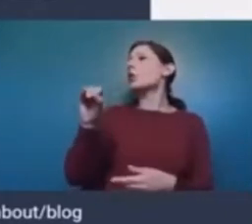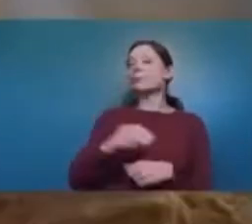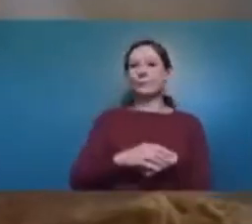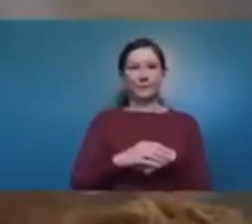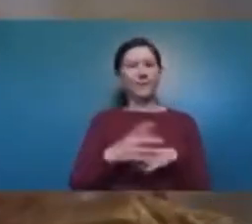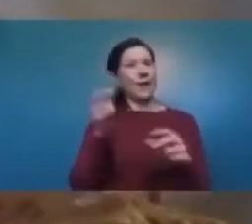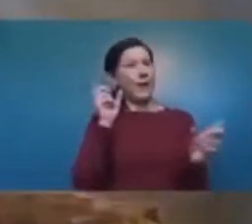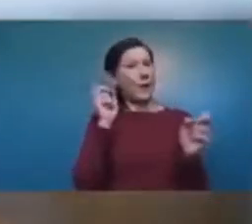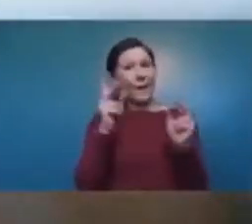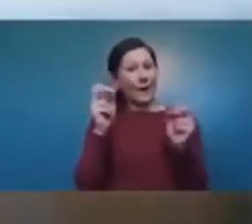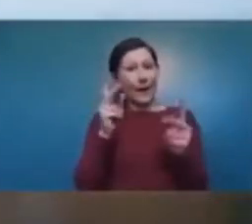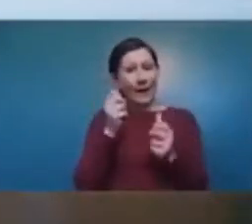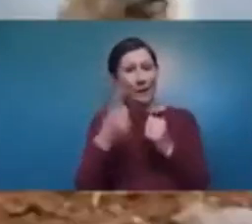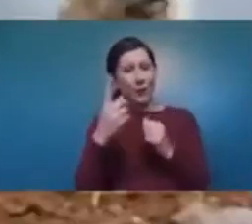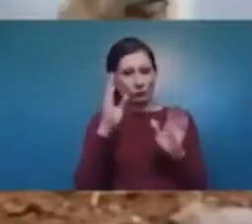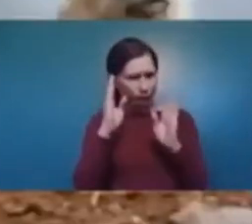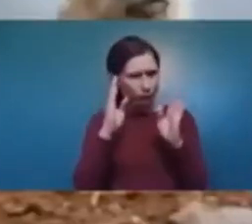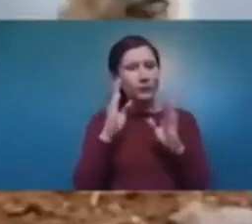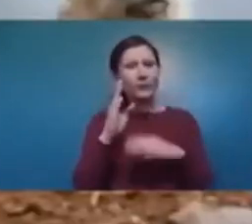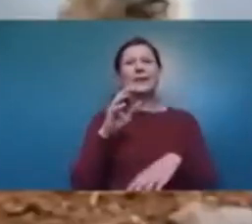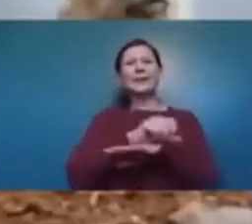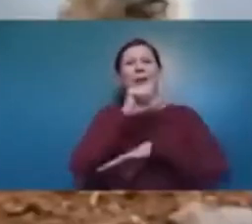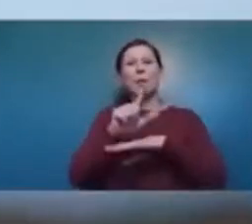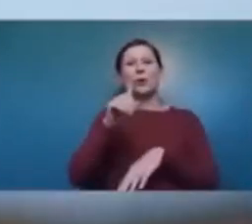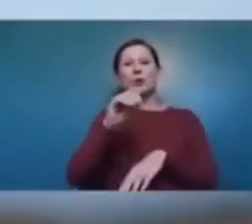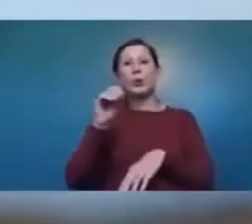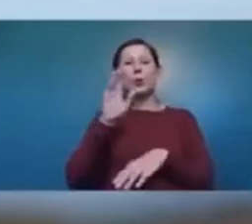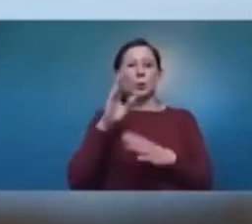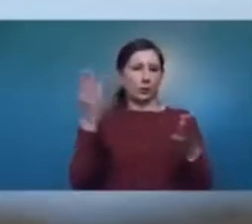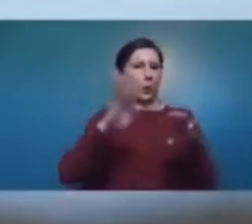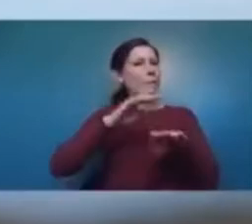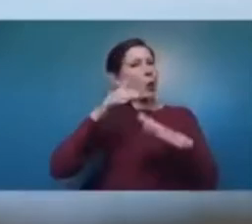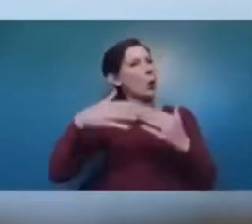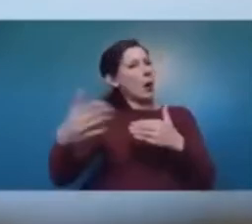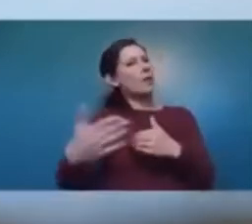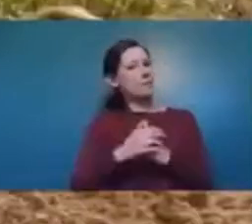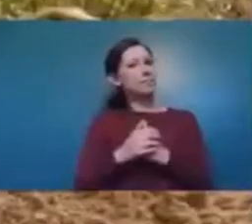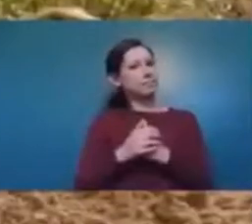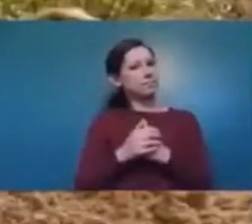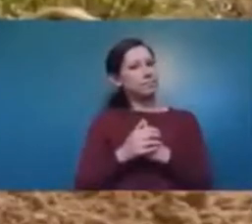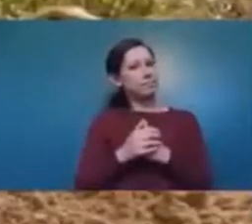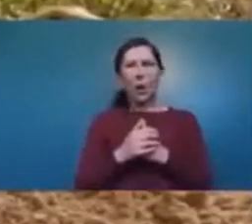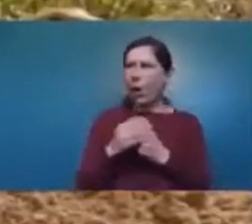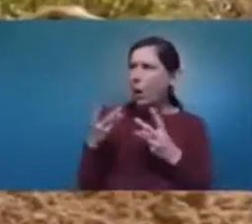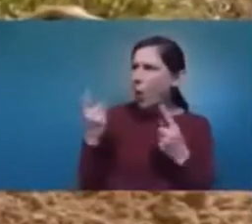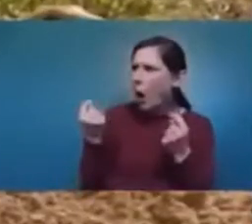Prairie Dog Leader: Okay, everybody, listen up. The st. Louis Zoo is gonna be closed for a while. Prairie Dogs: What? Huh? What?